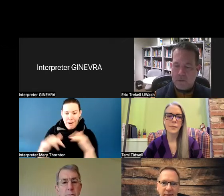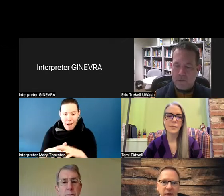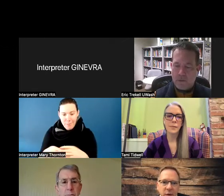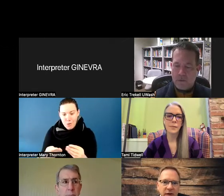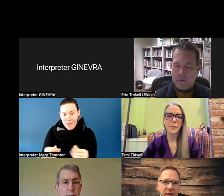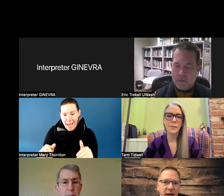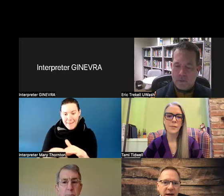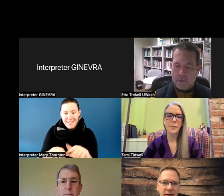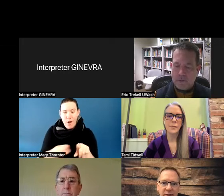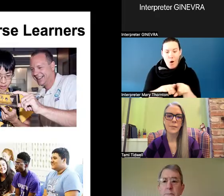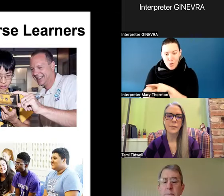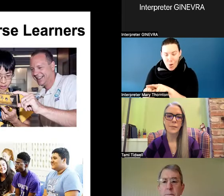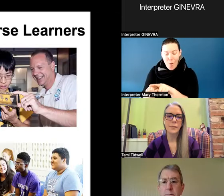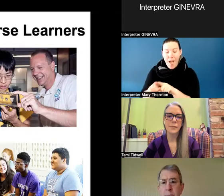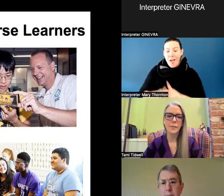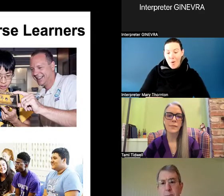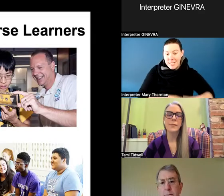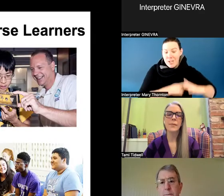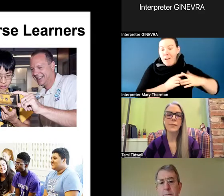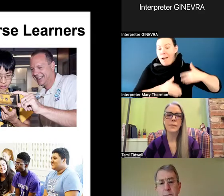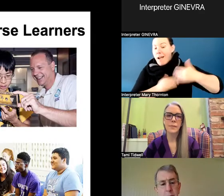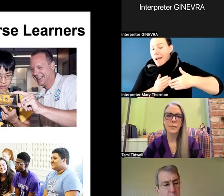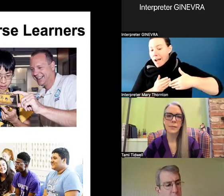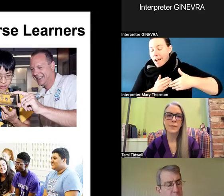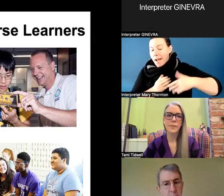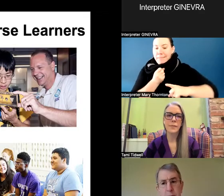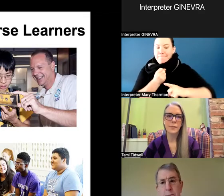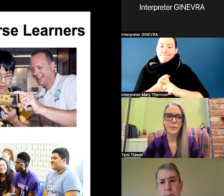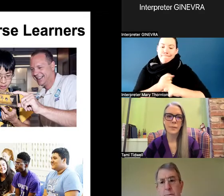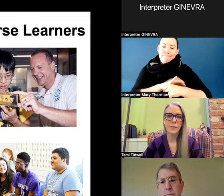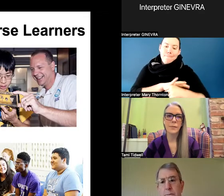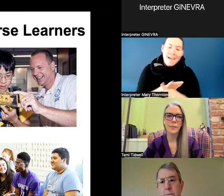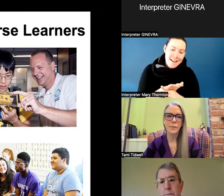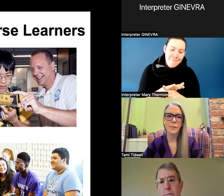forced us to change our approach. And I have to give a lot of credit towards Tami